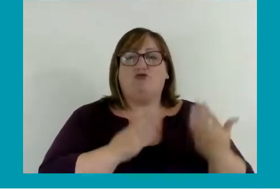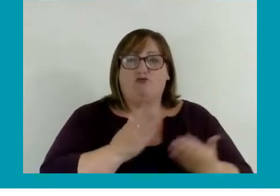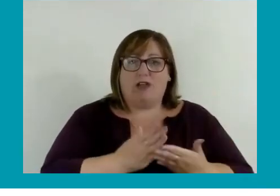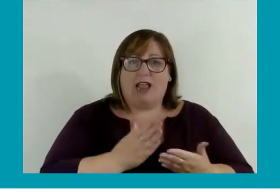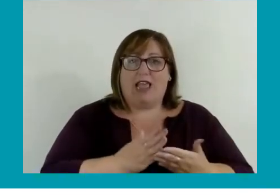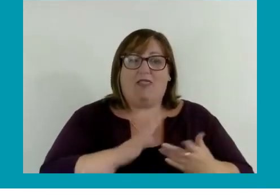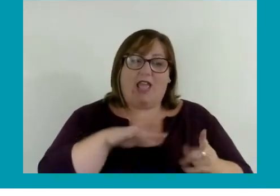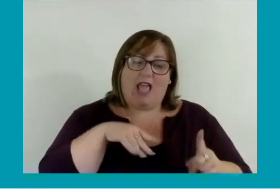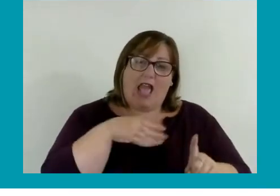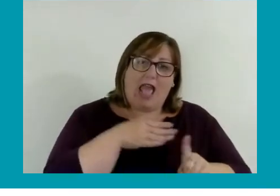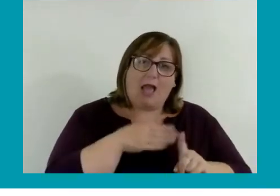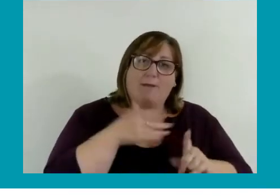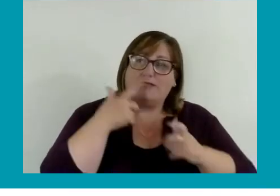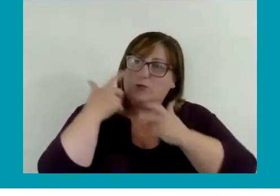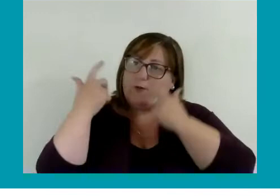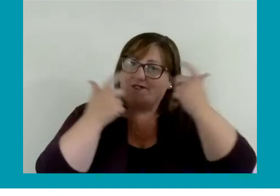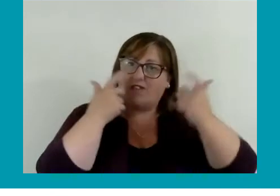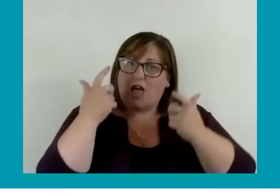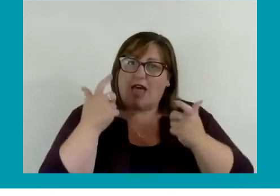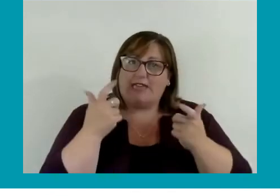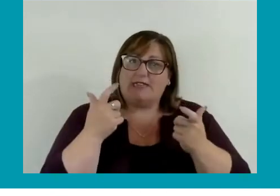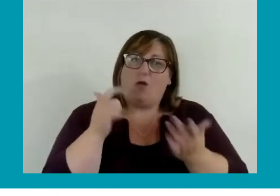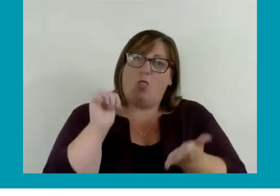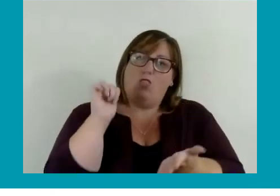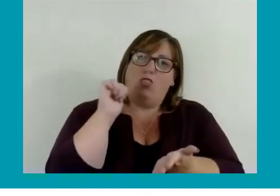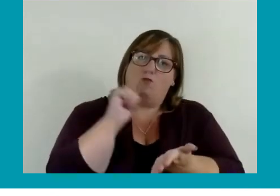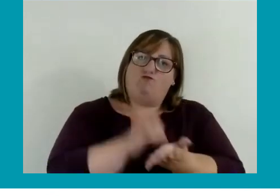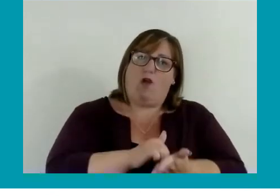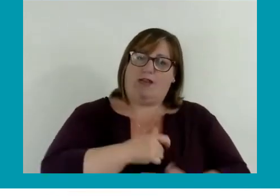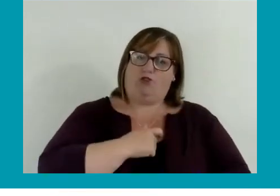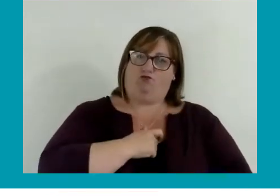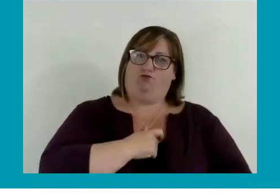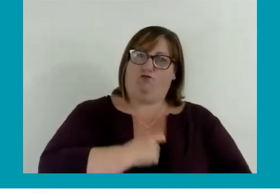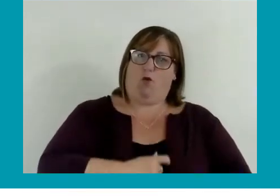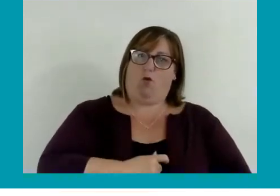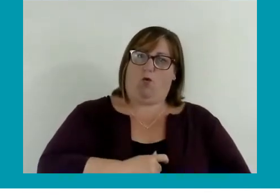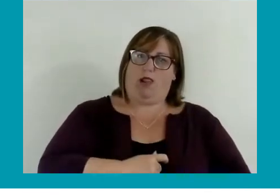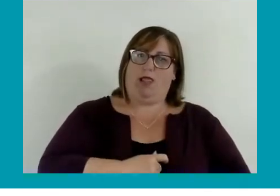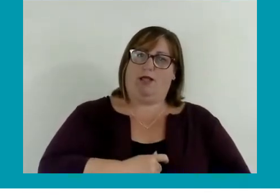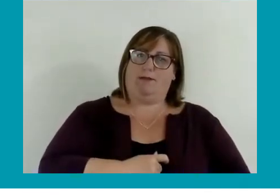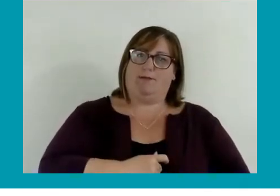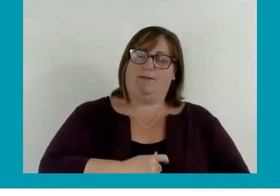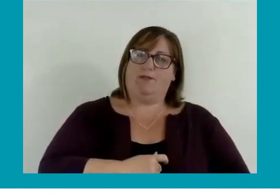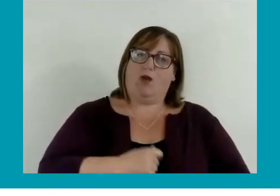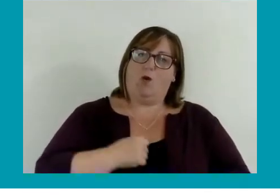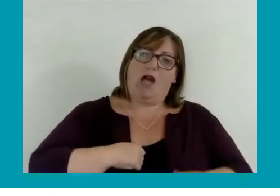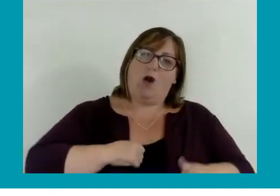in as opposed to necessarily going up the grade so our approach to development has really broadened